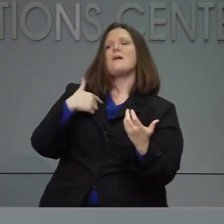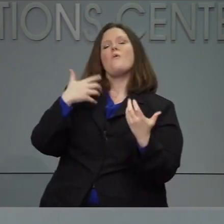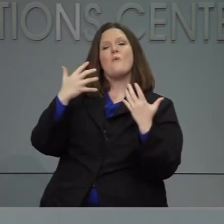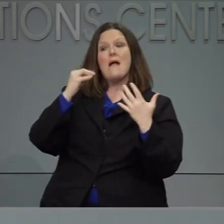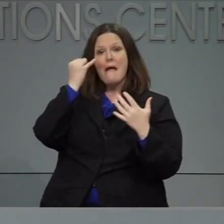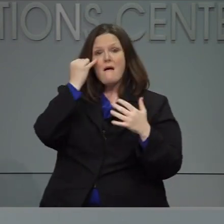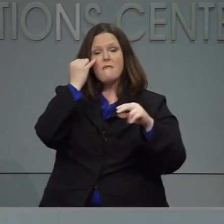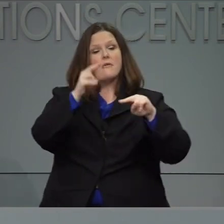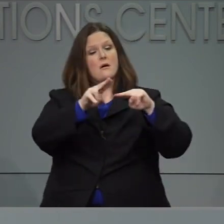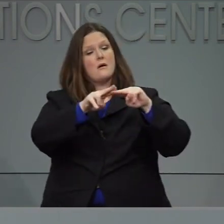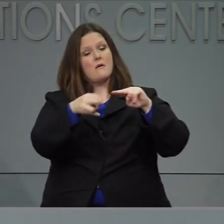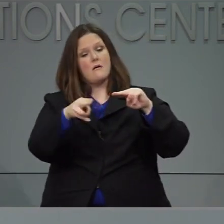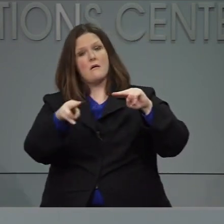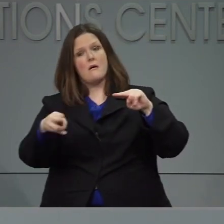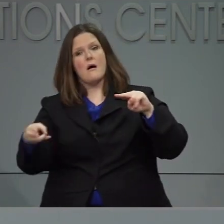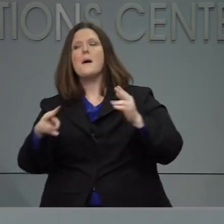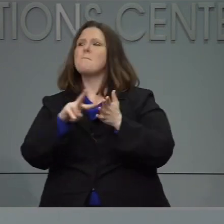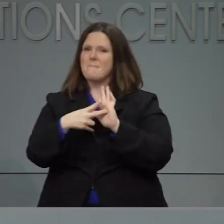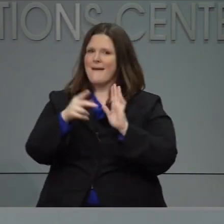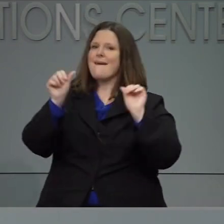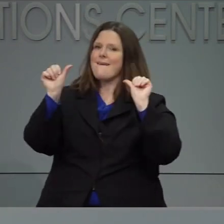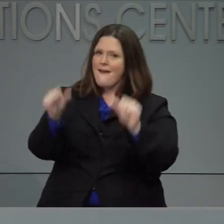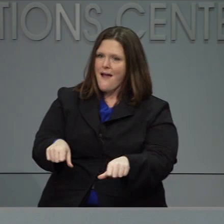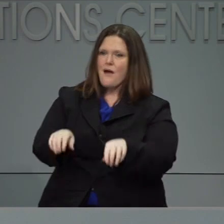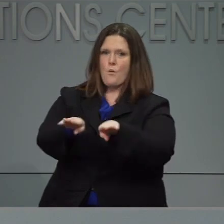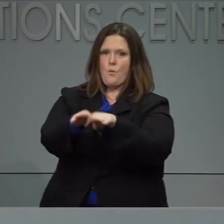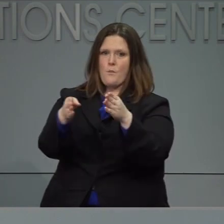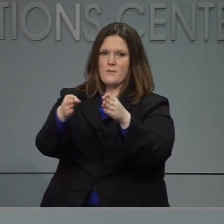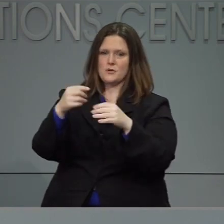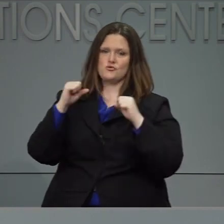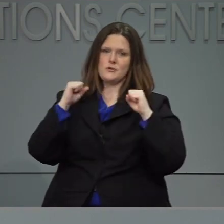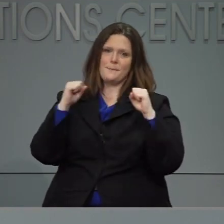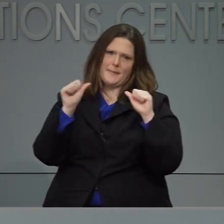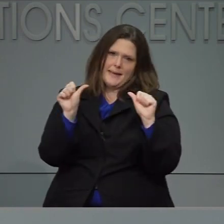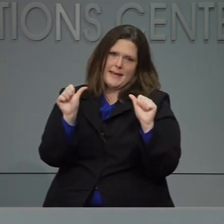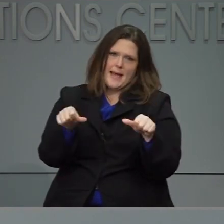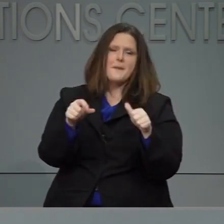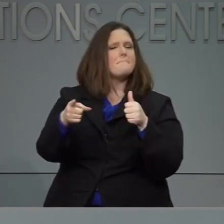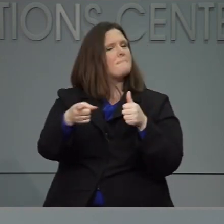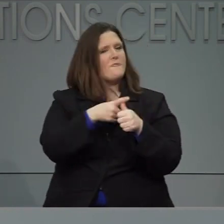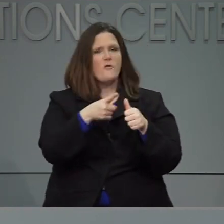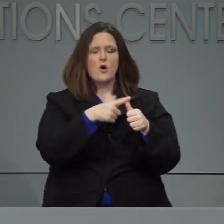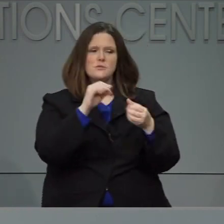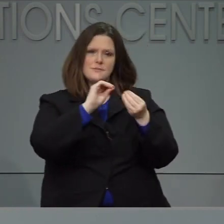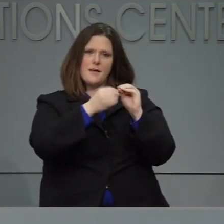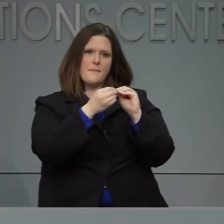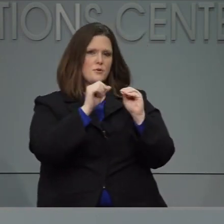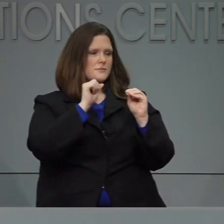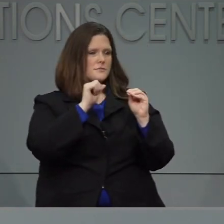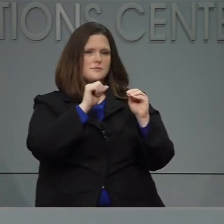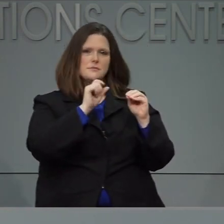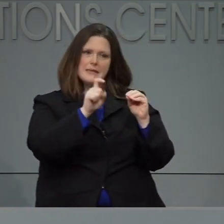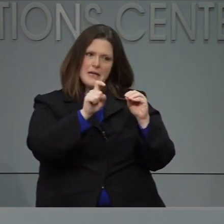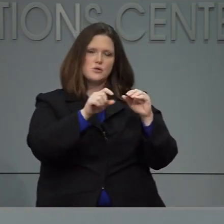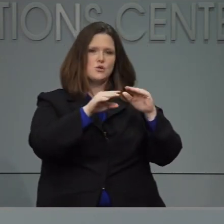REOPENINGS OF THINGS LIKE GYMS AND OTHERS THAT WE NEED TO SEE CONTINUED PROGRESS WITH OUR TRENDS GOING IN THE RIGHT